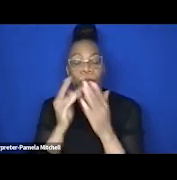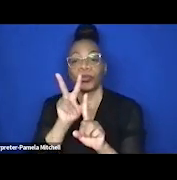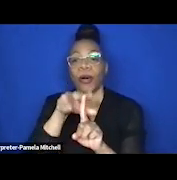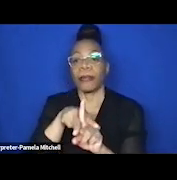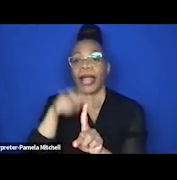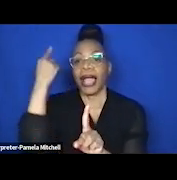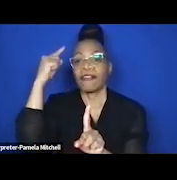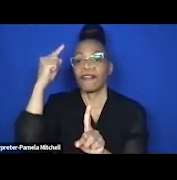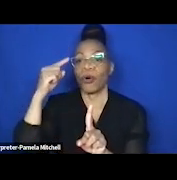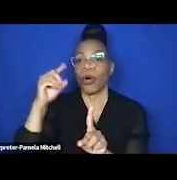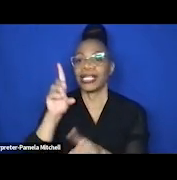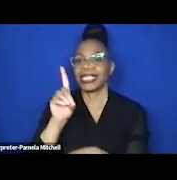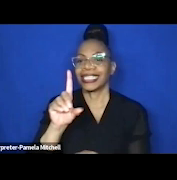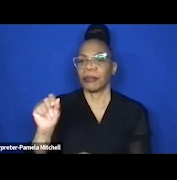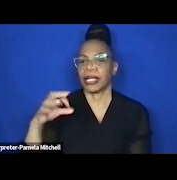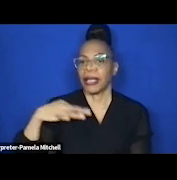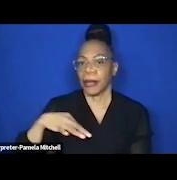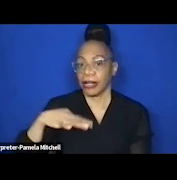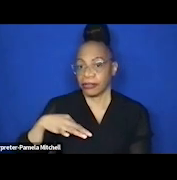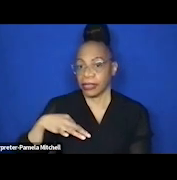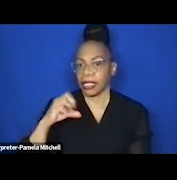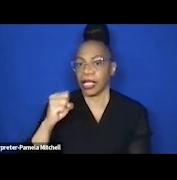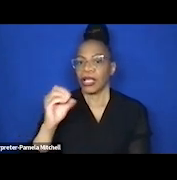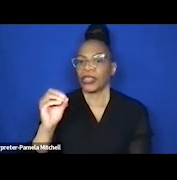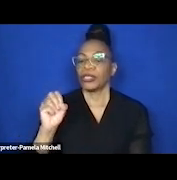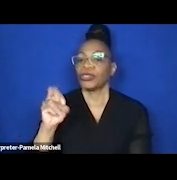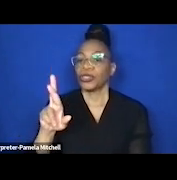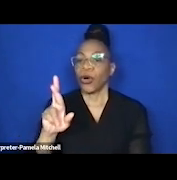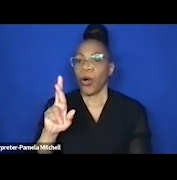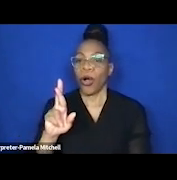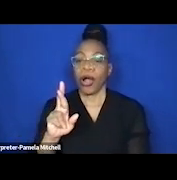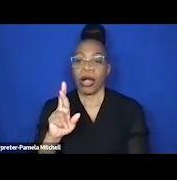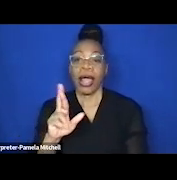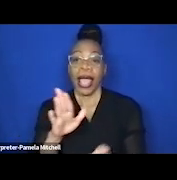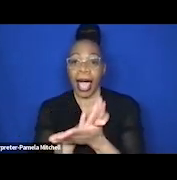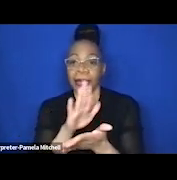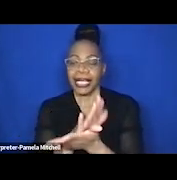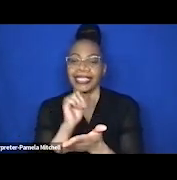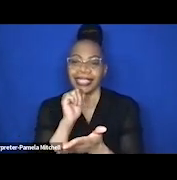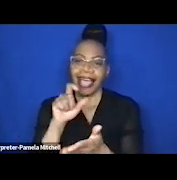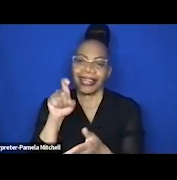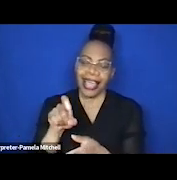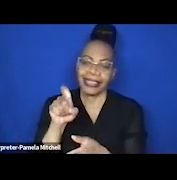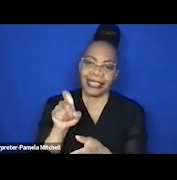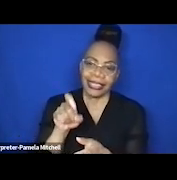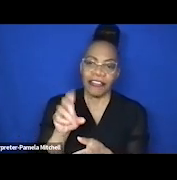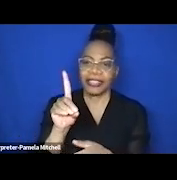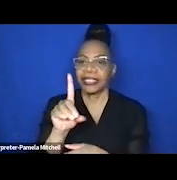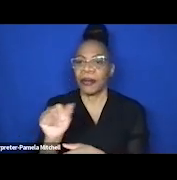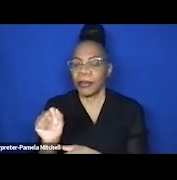So a SOAR application isn't necessarily a separate set of forms in your traditional disability application forms. SOAR is more so referring